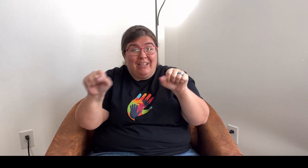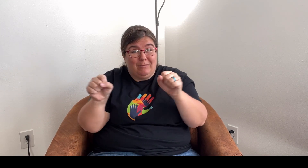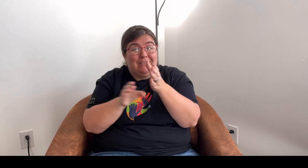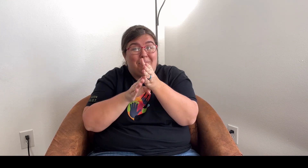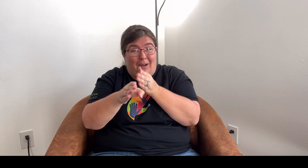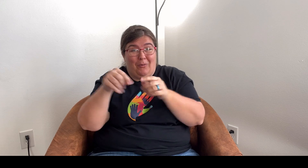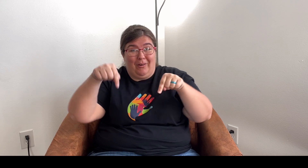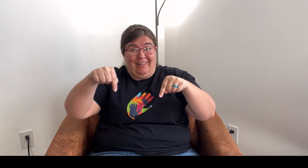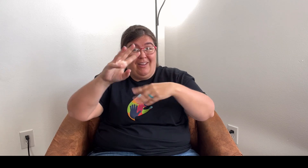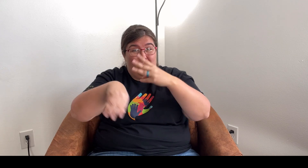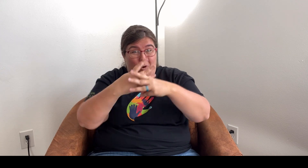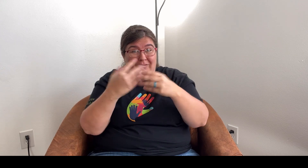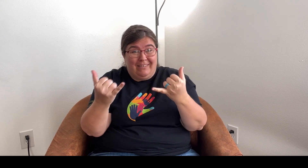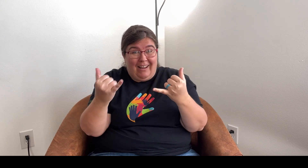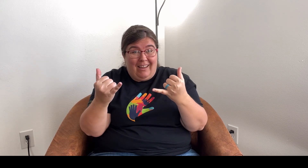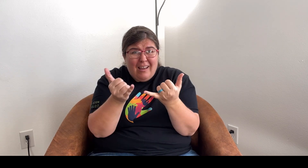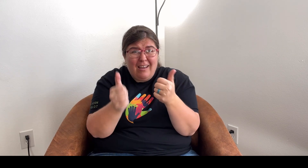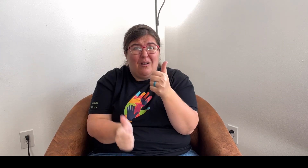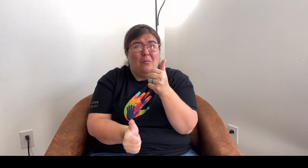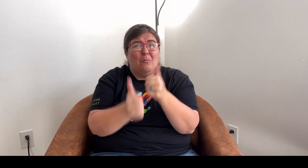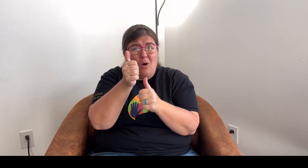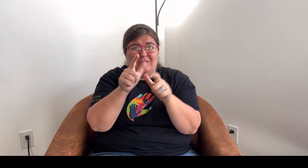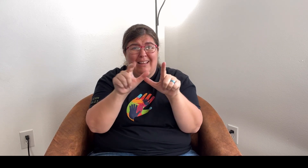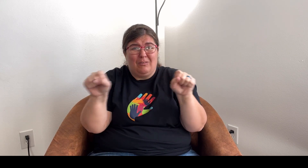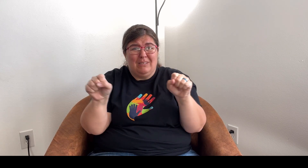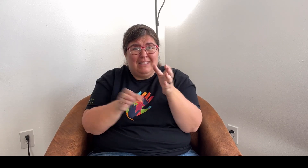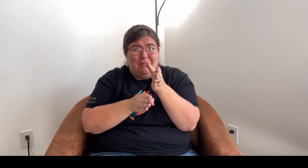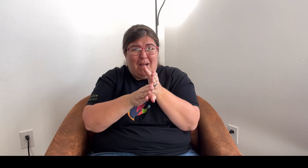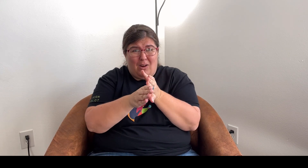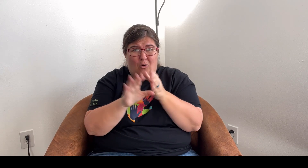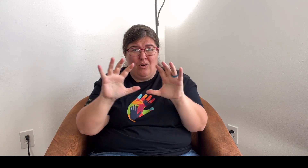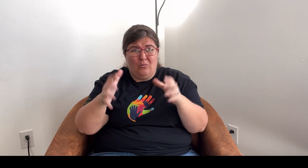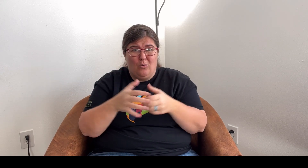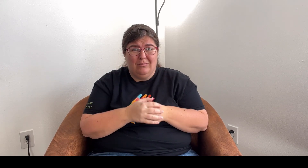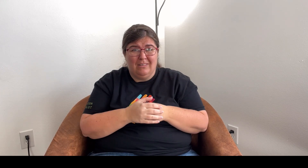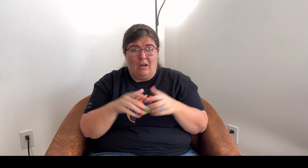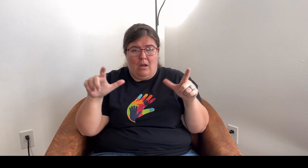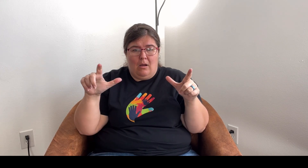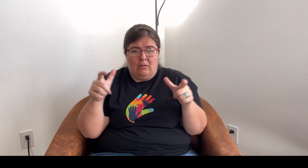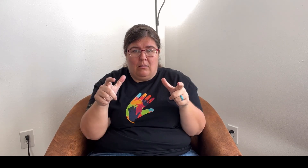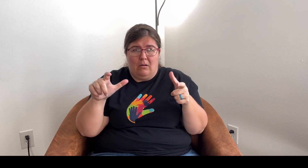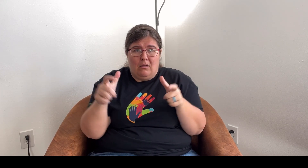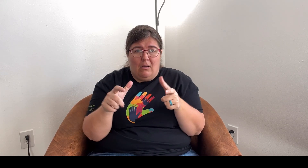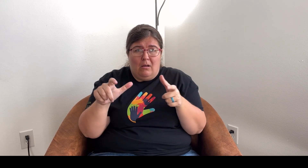The fact is that most linguistic minorities in the world today, most of these groups are